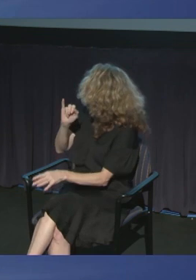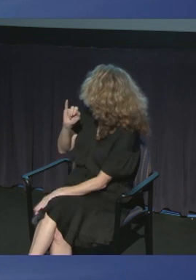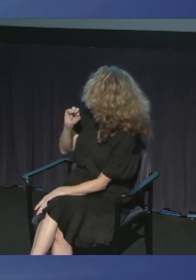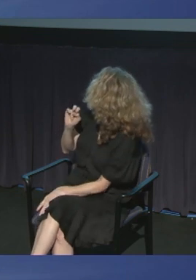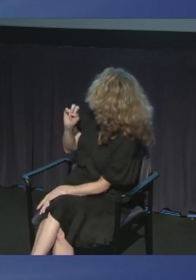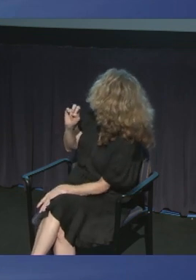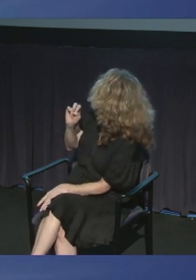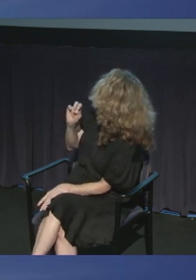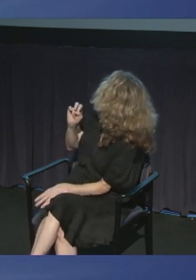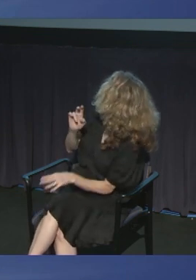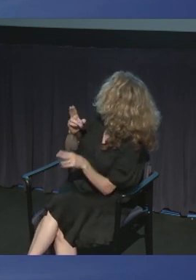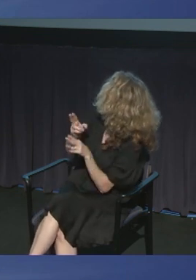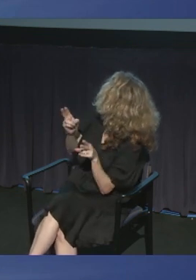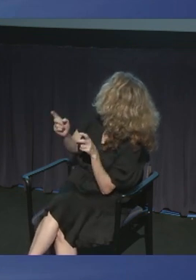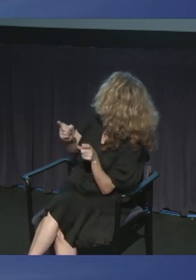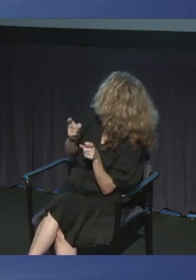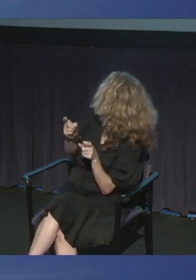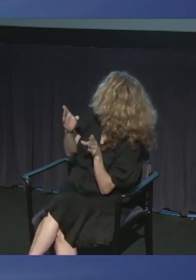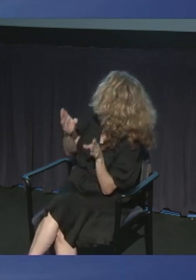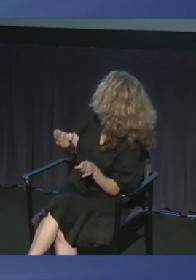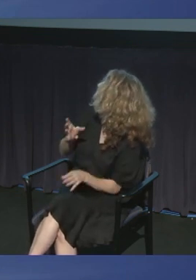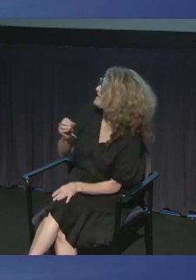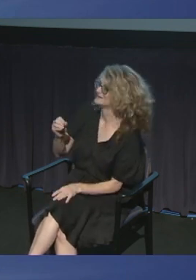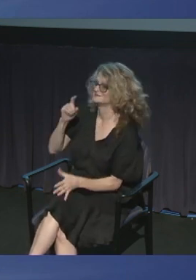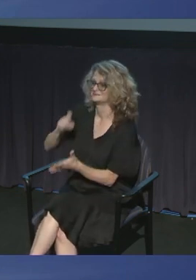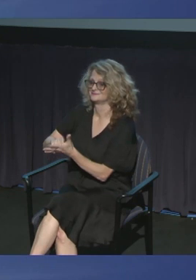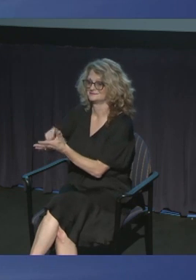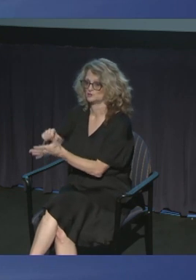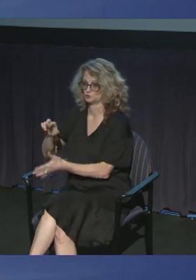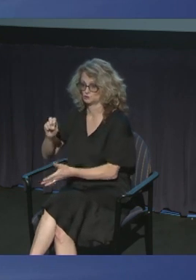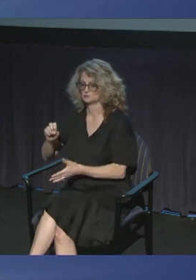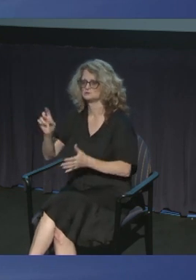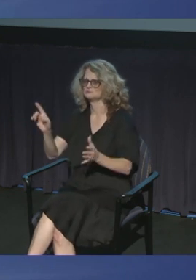MAINLY FOCUS ON INNATE IMMUNE RECEPTORS SOMETHING WE FOCUS